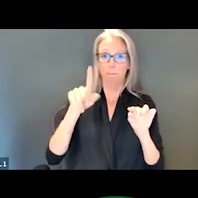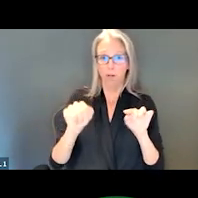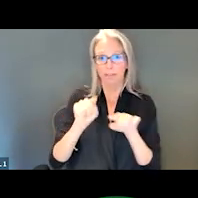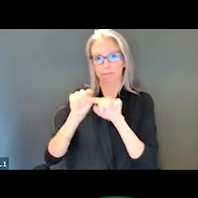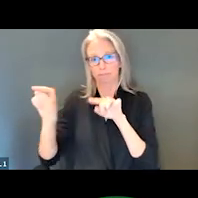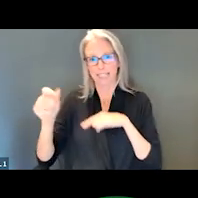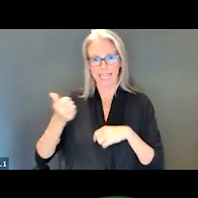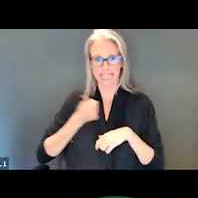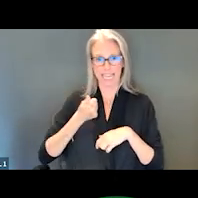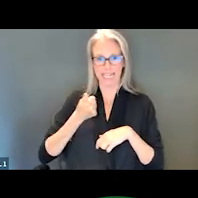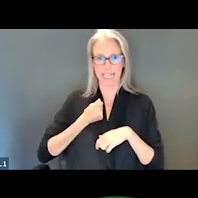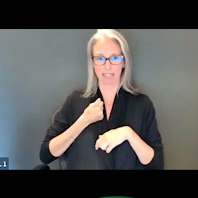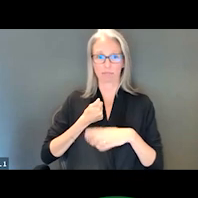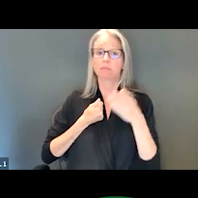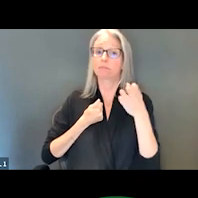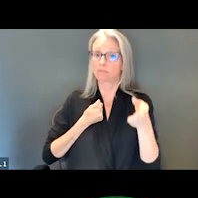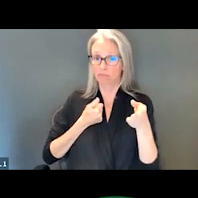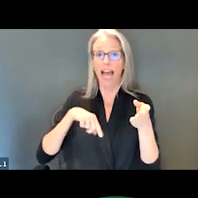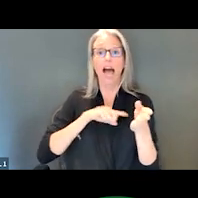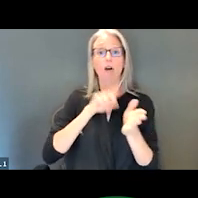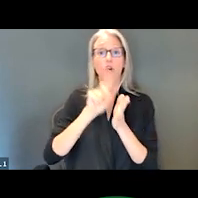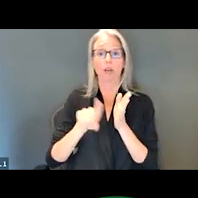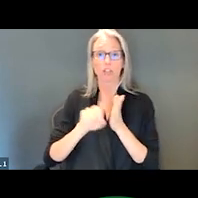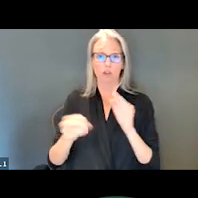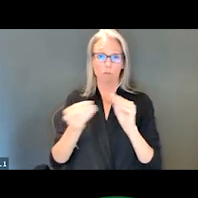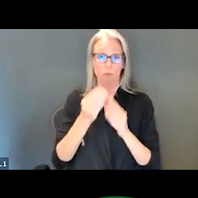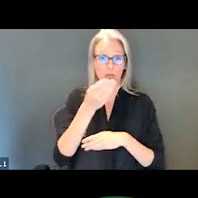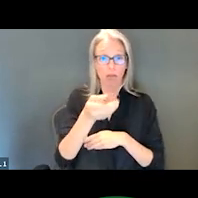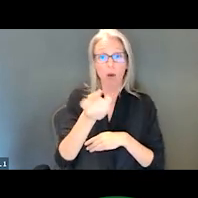out to your local municipalities and organizations and find out what is happening and what more